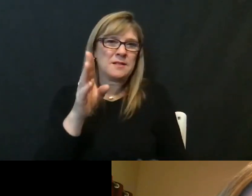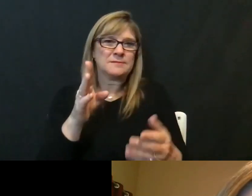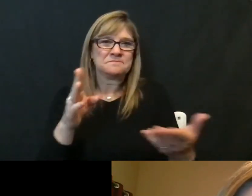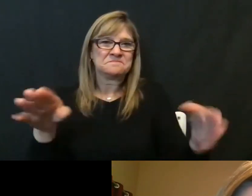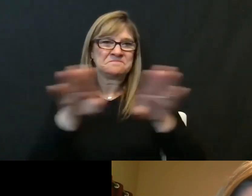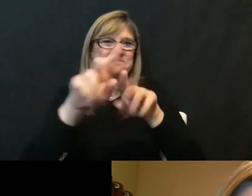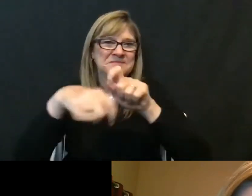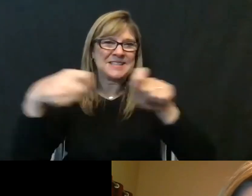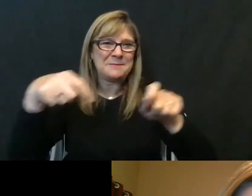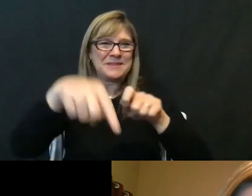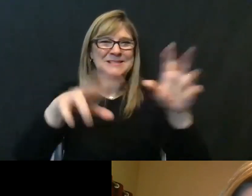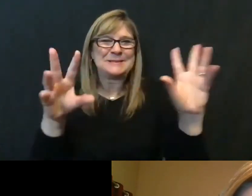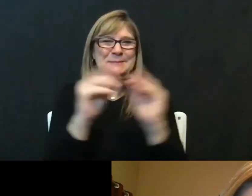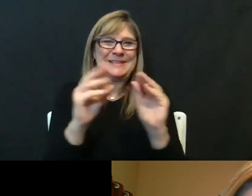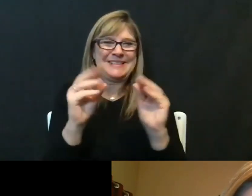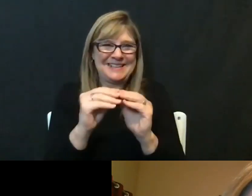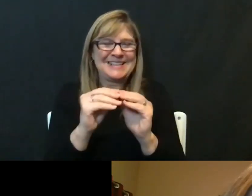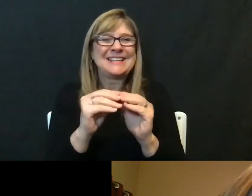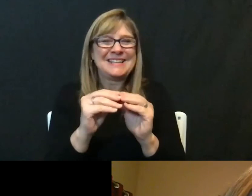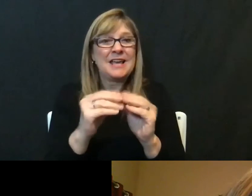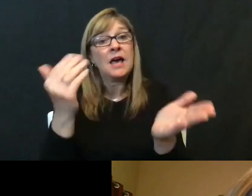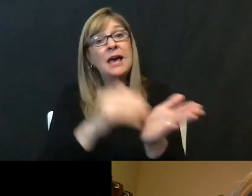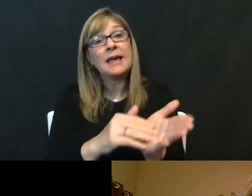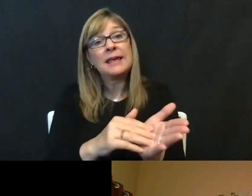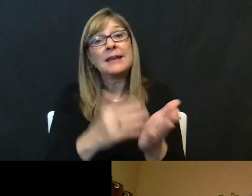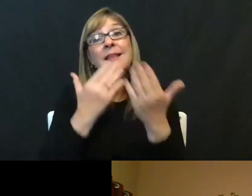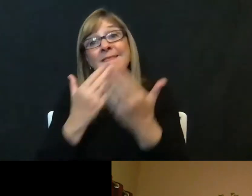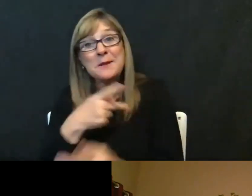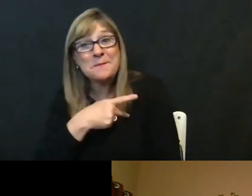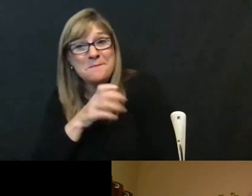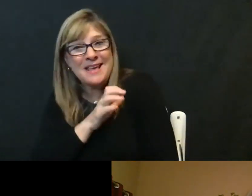and, again thank you Peggy for being here to interpret